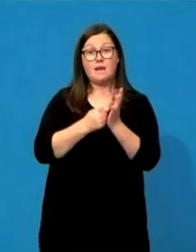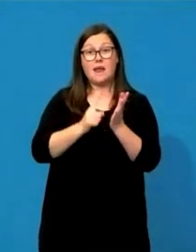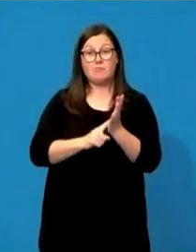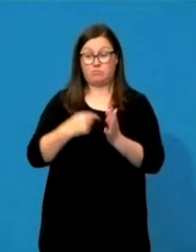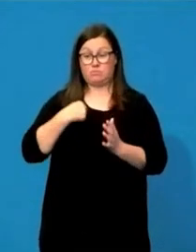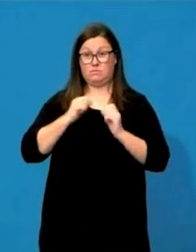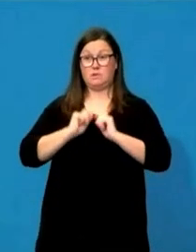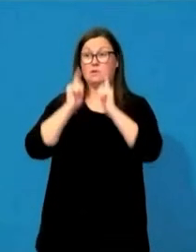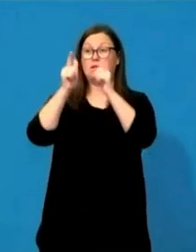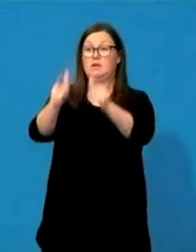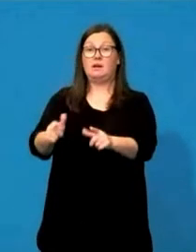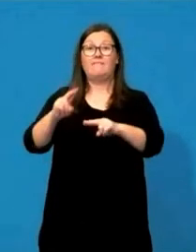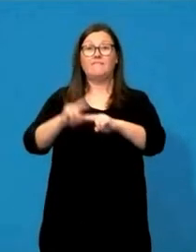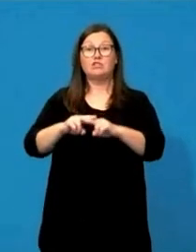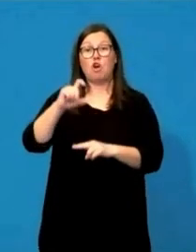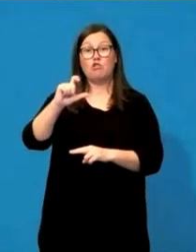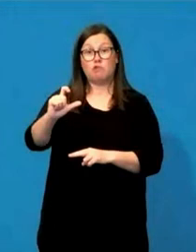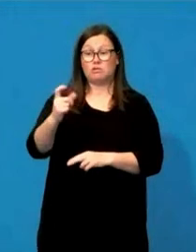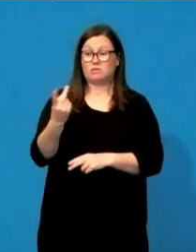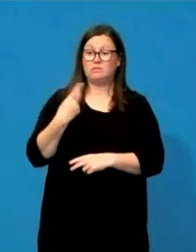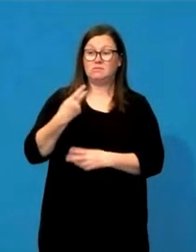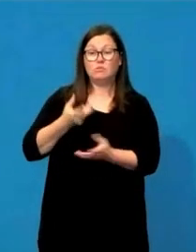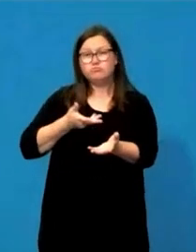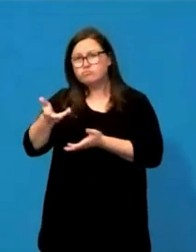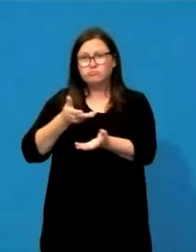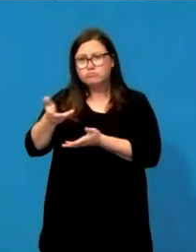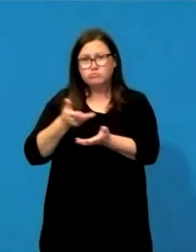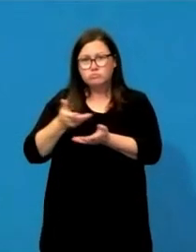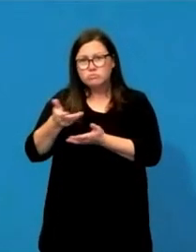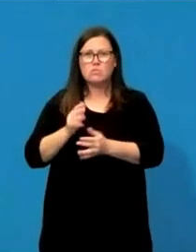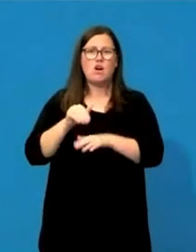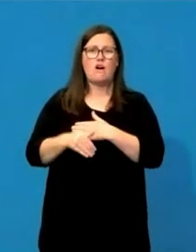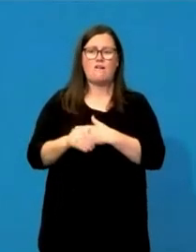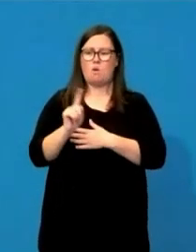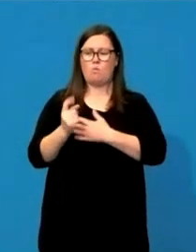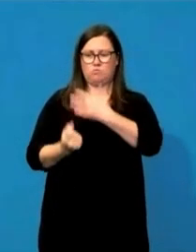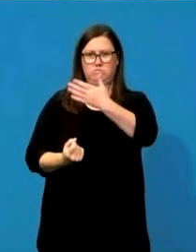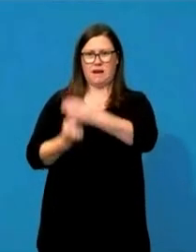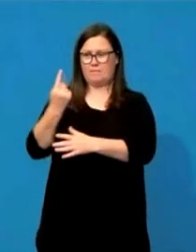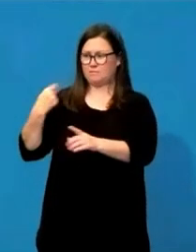had a yarn about what's been happening for you. Do you remember that?